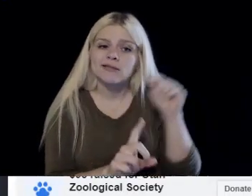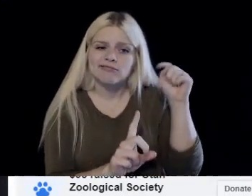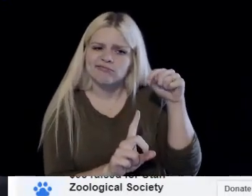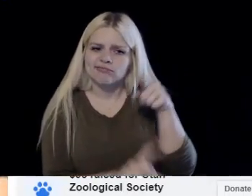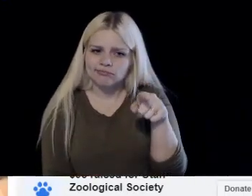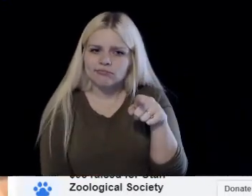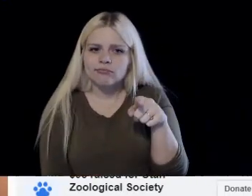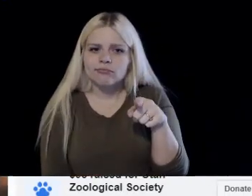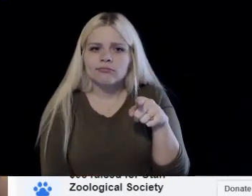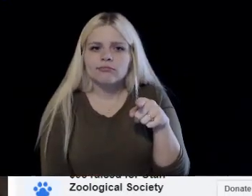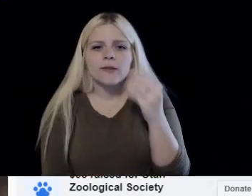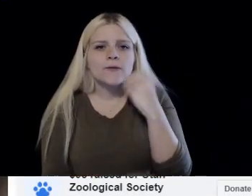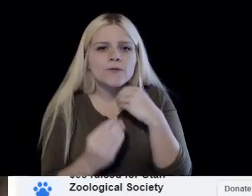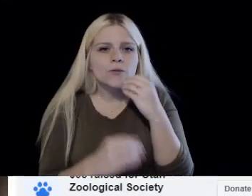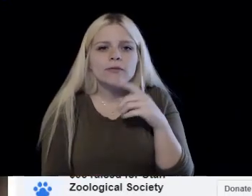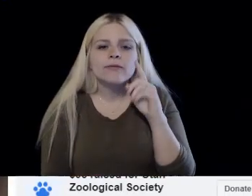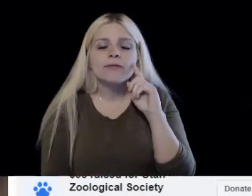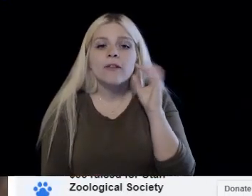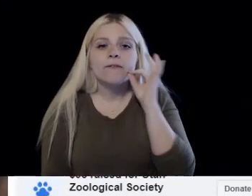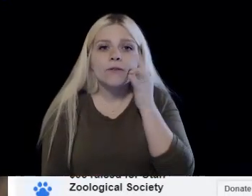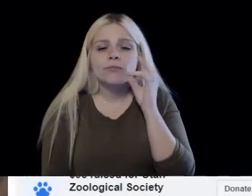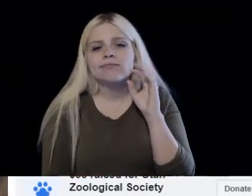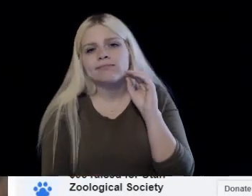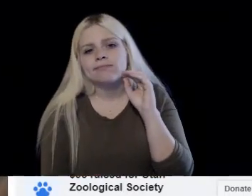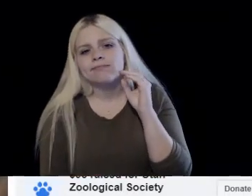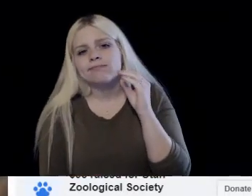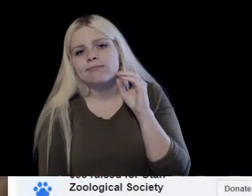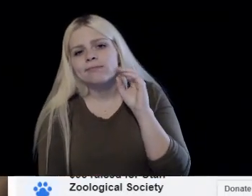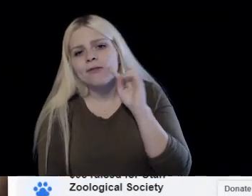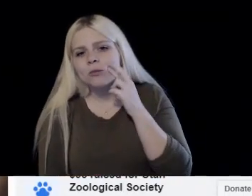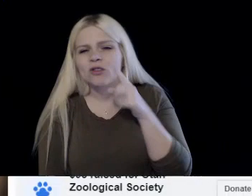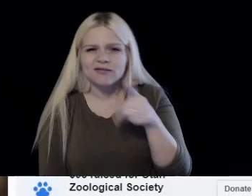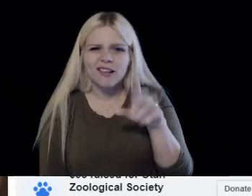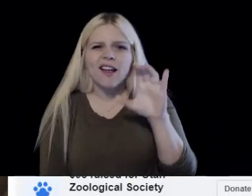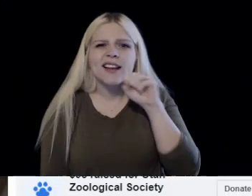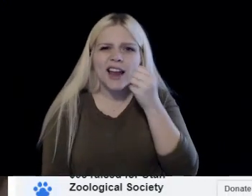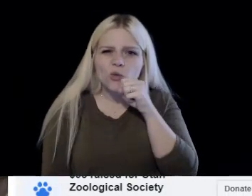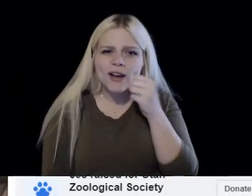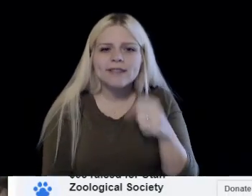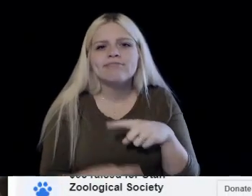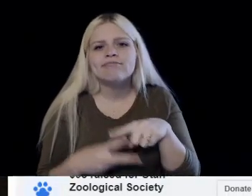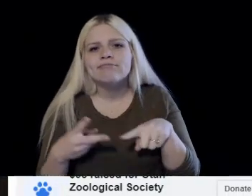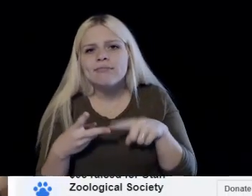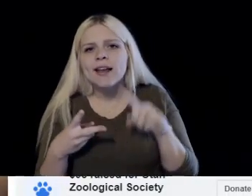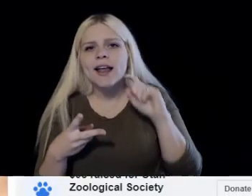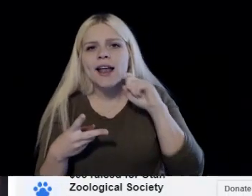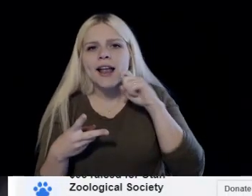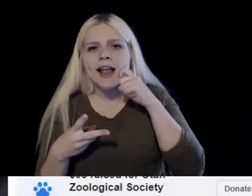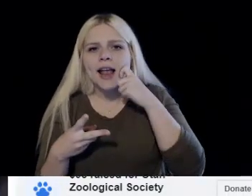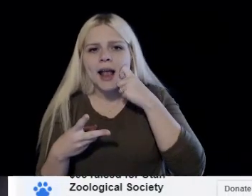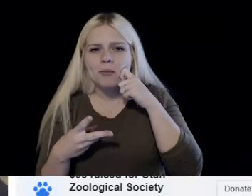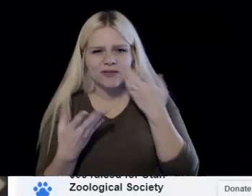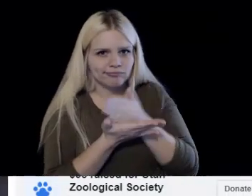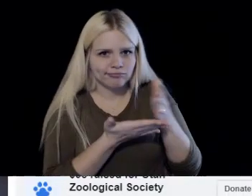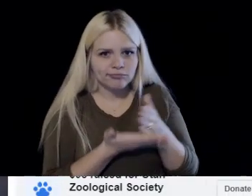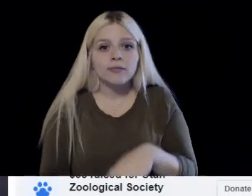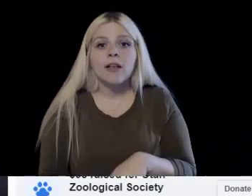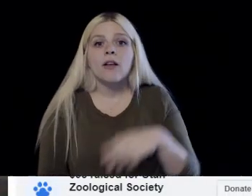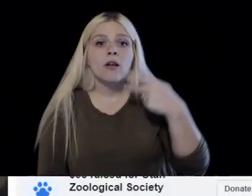So this is carrots and apples, that we- Joanne chopped up earlier. Polar bears also really enjoy fat in their ice treats.